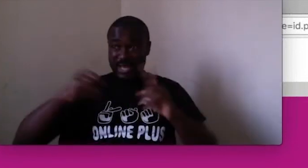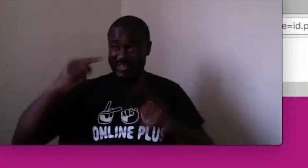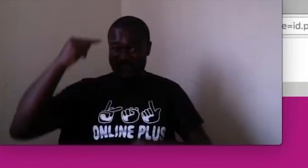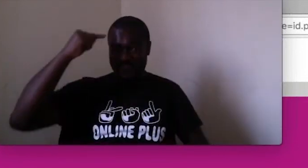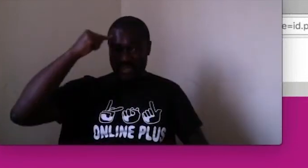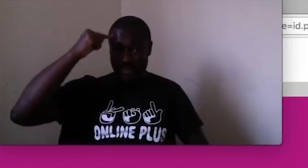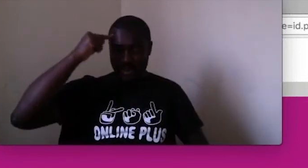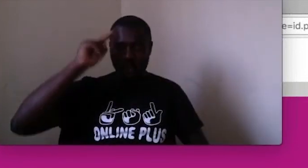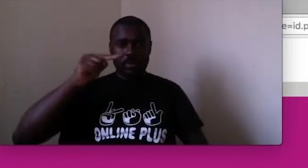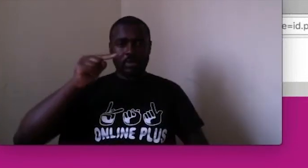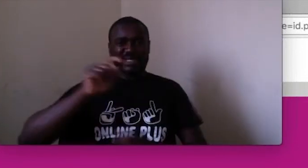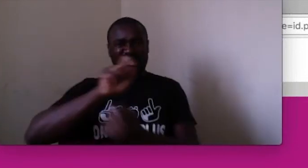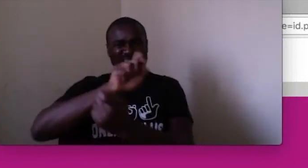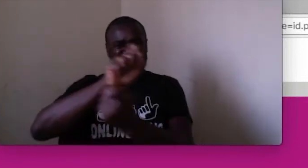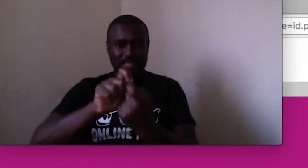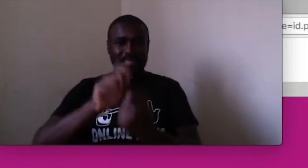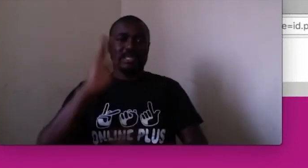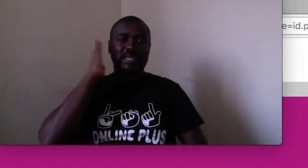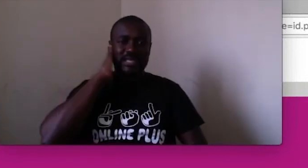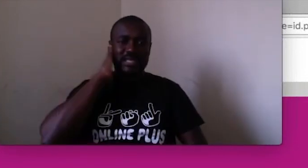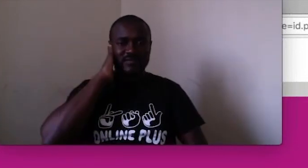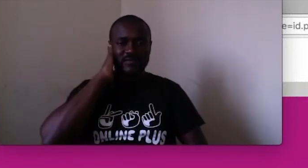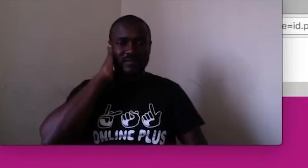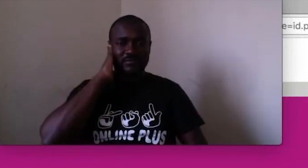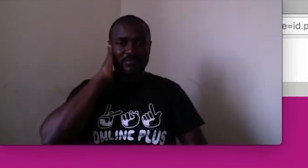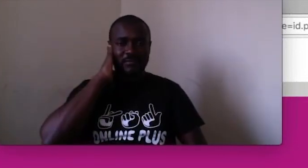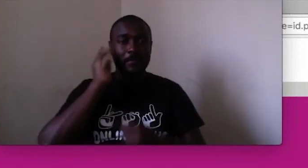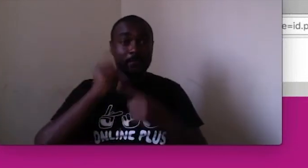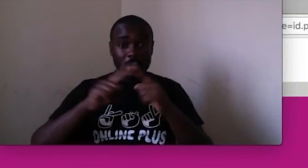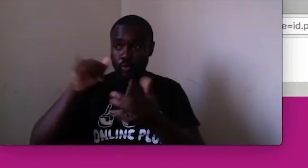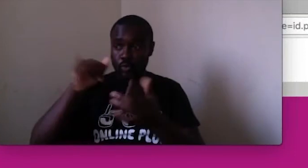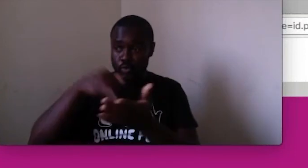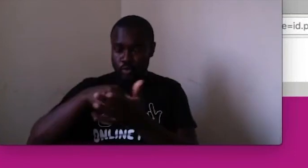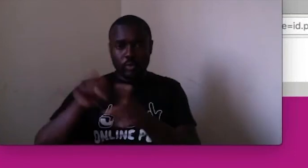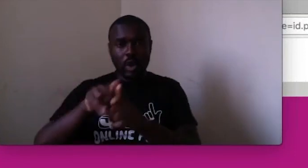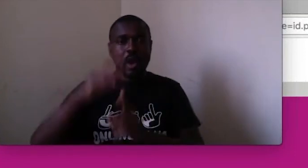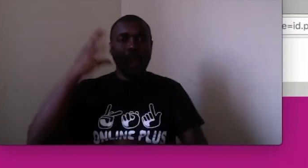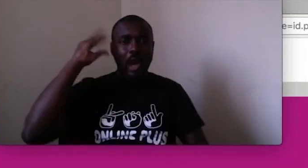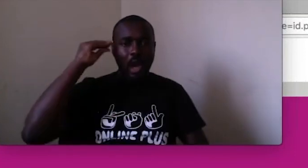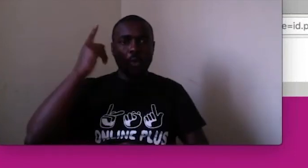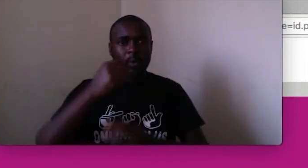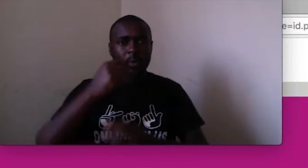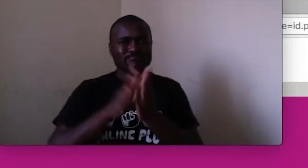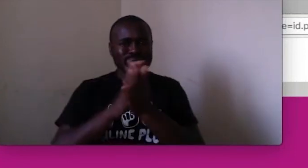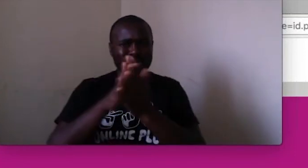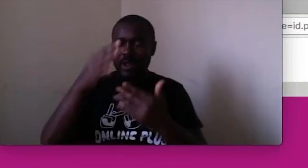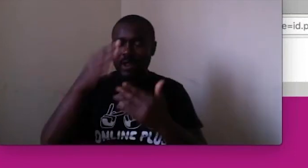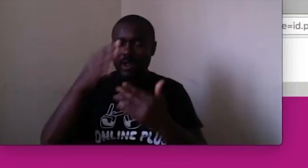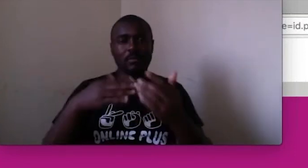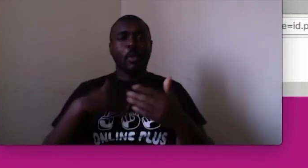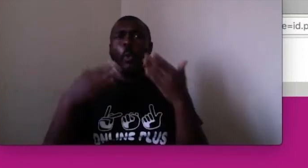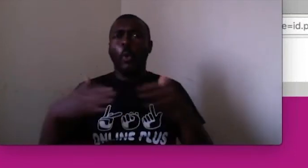I just applied for the idea for the grant but right now I understand that my users are for the Deaf